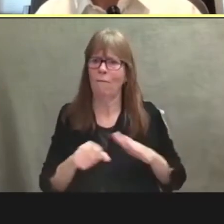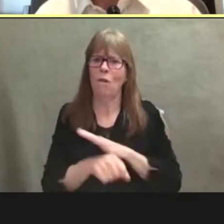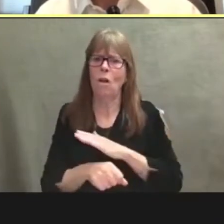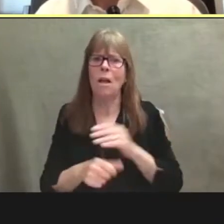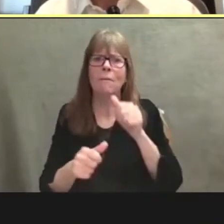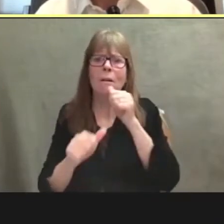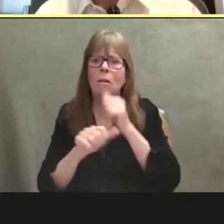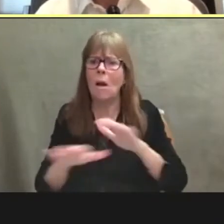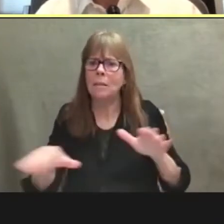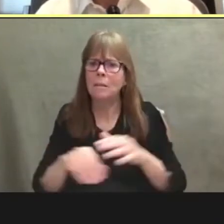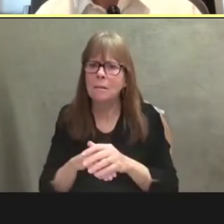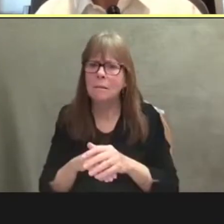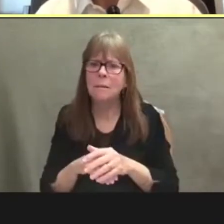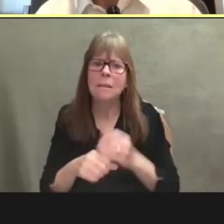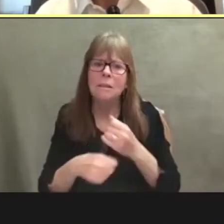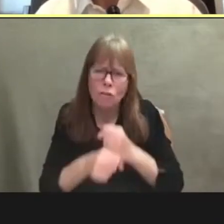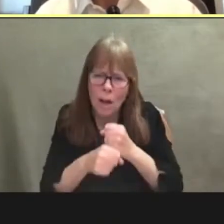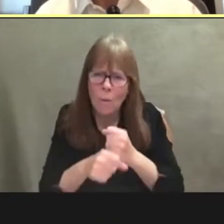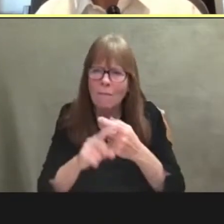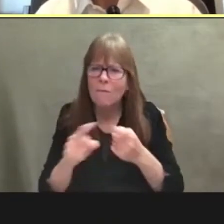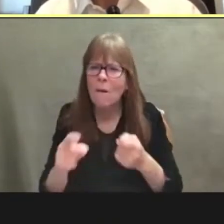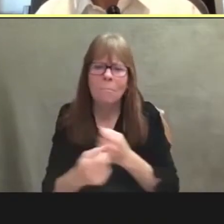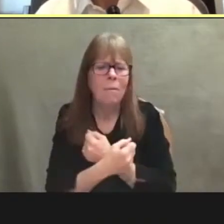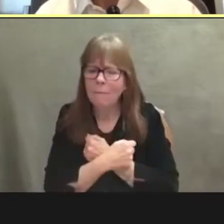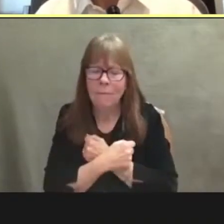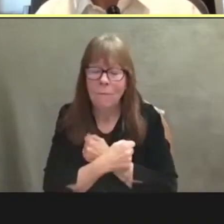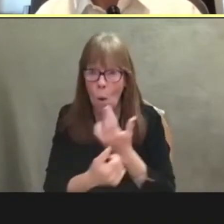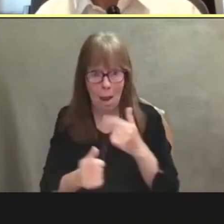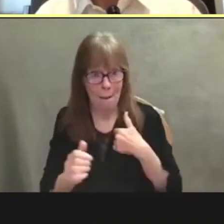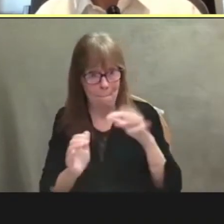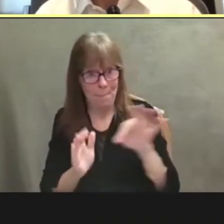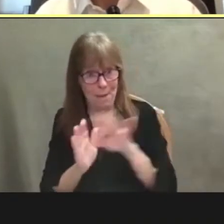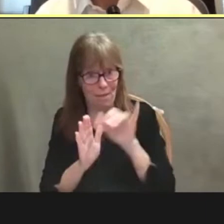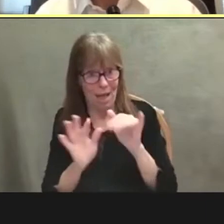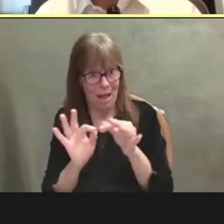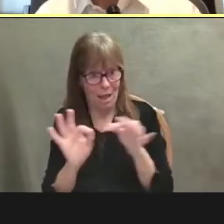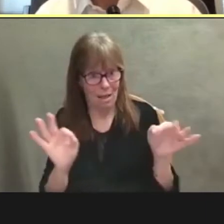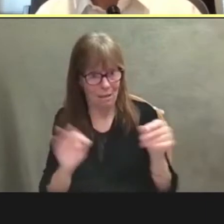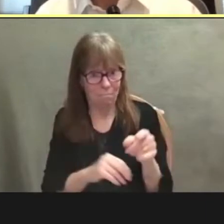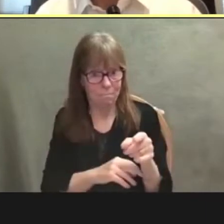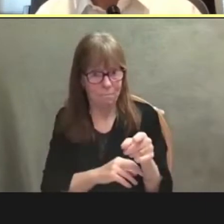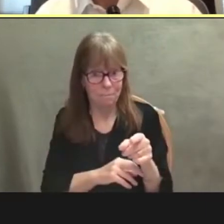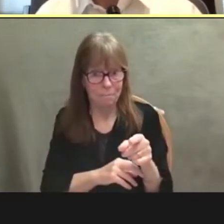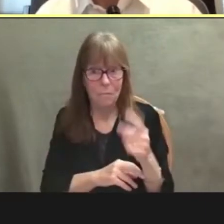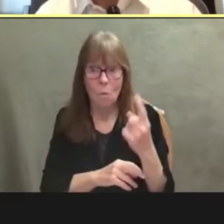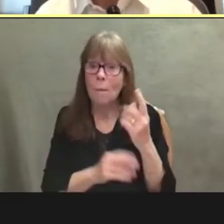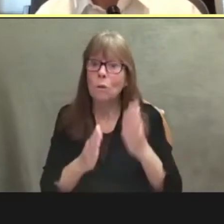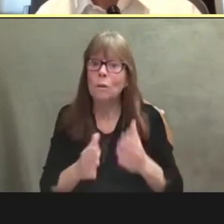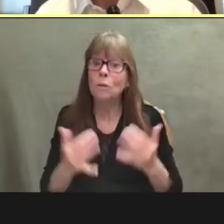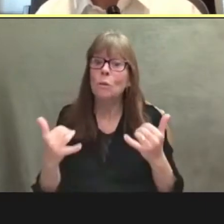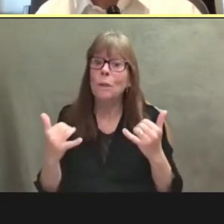And I chose this quote out of there, because one of the people today was a patient in my